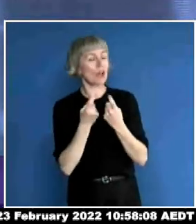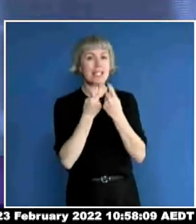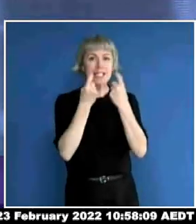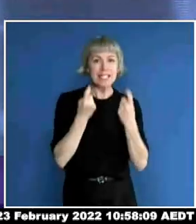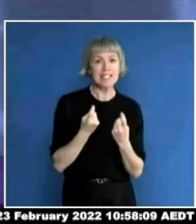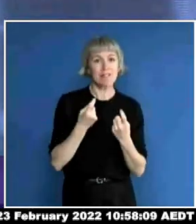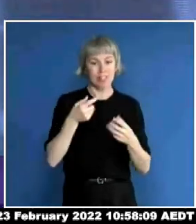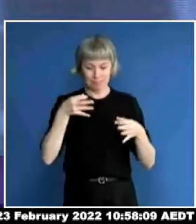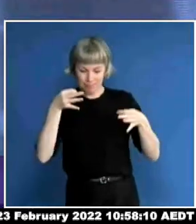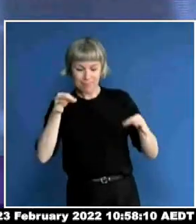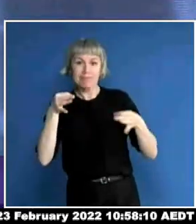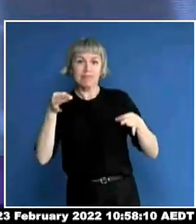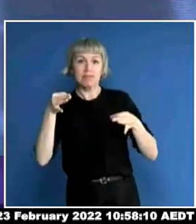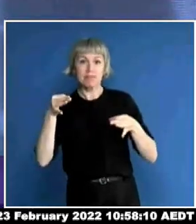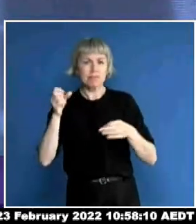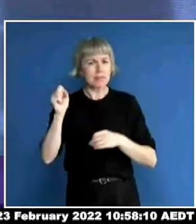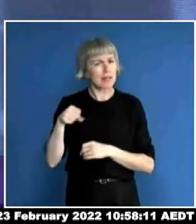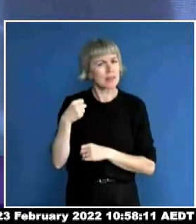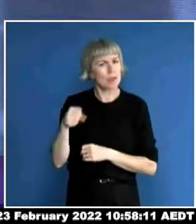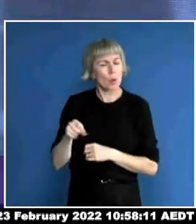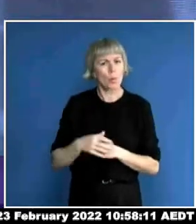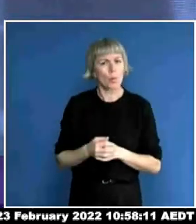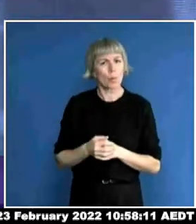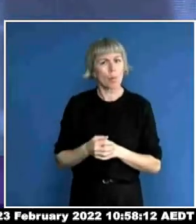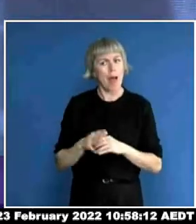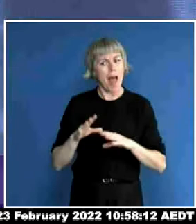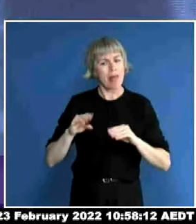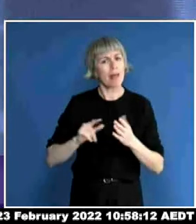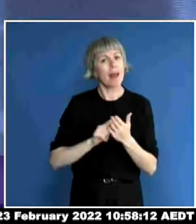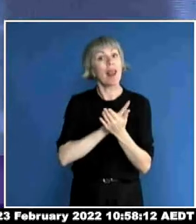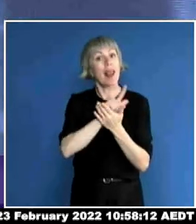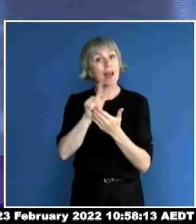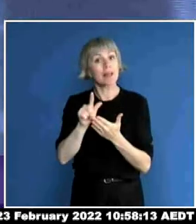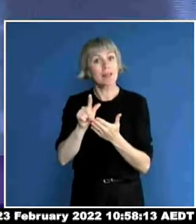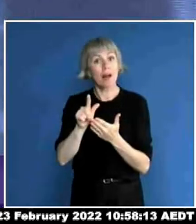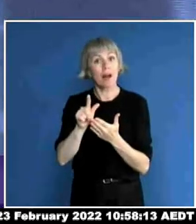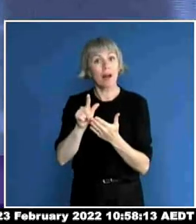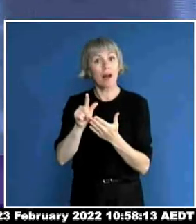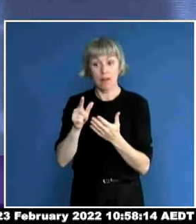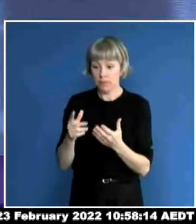qualified - with appropriately qualified and experienced trainers.